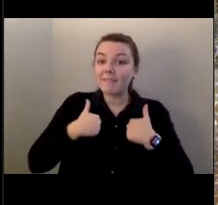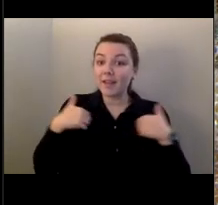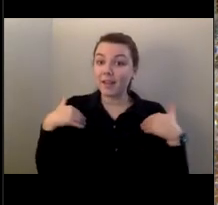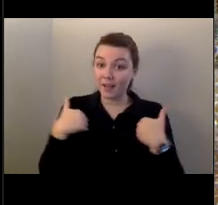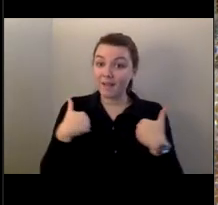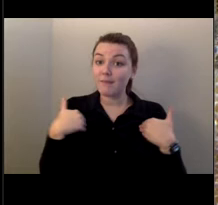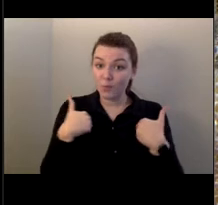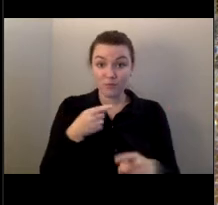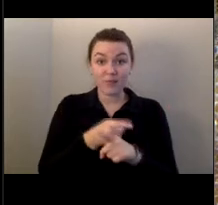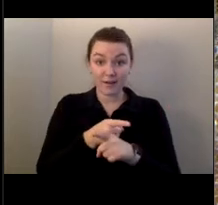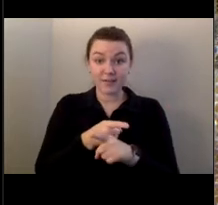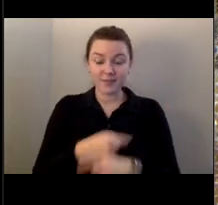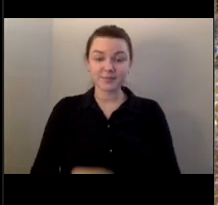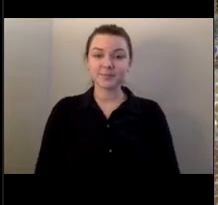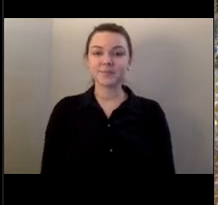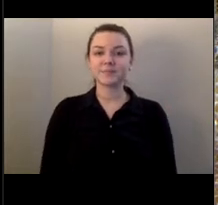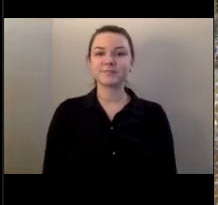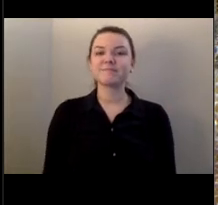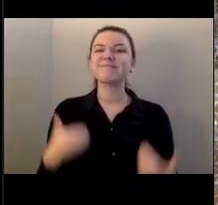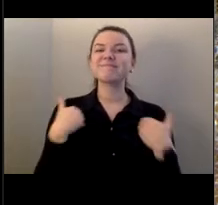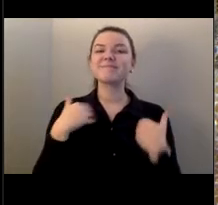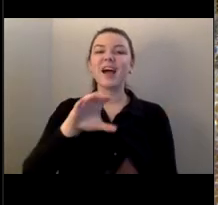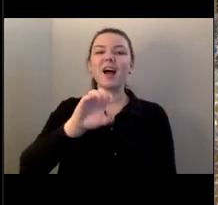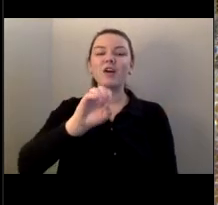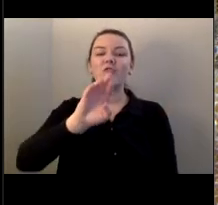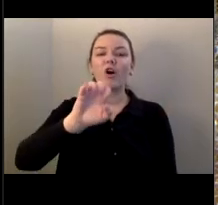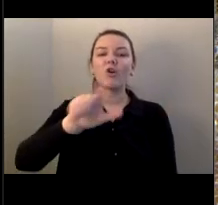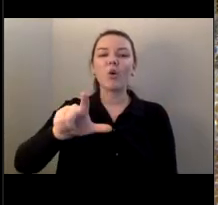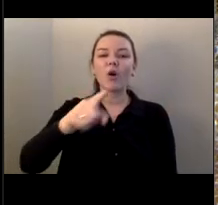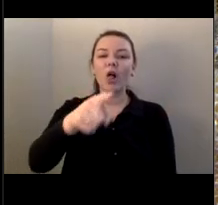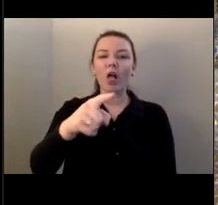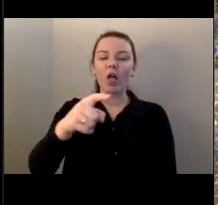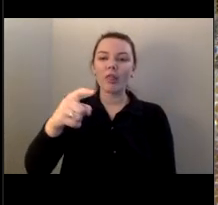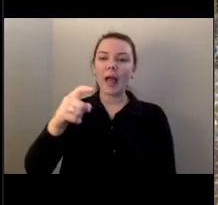I have a coral that washed up on the beach, yeah?